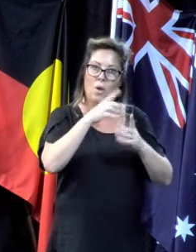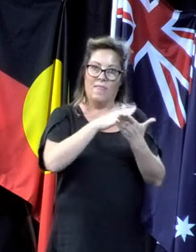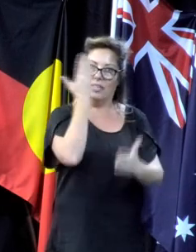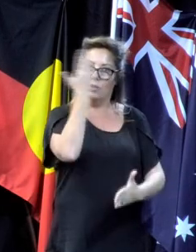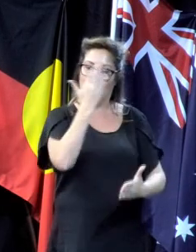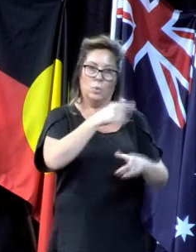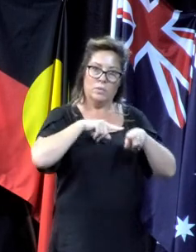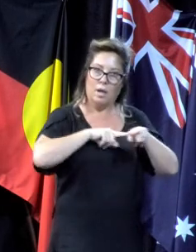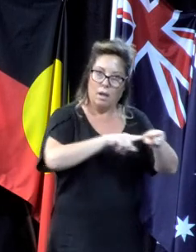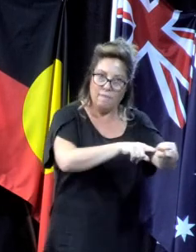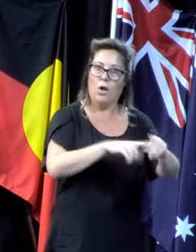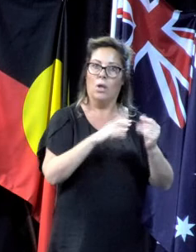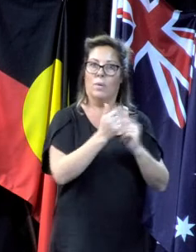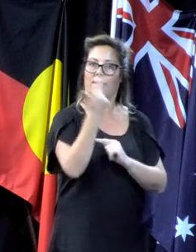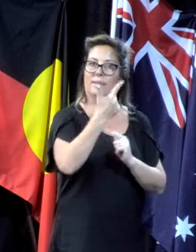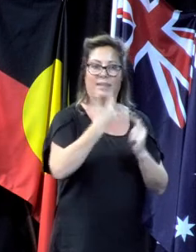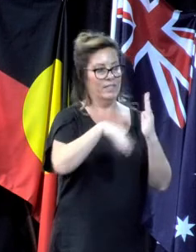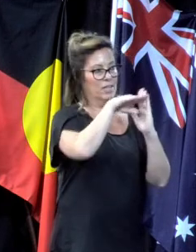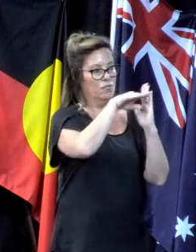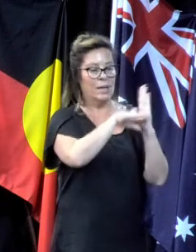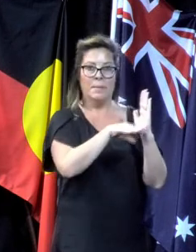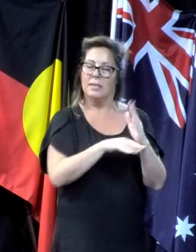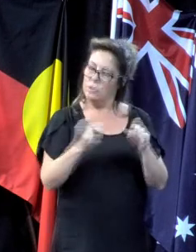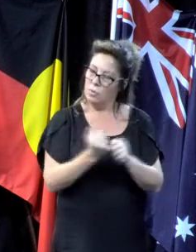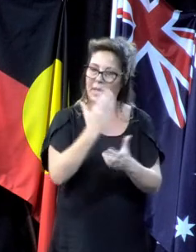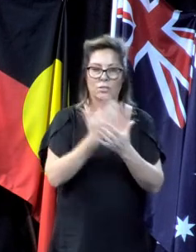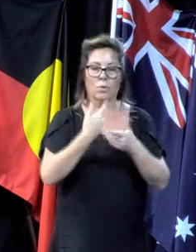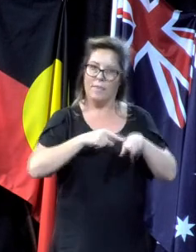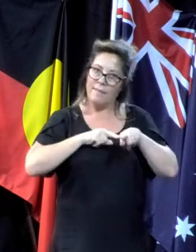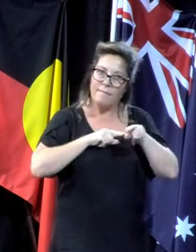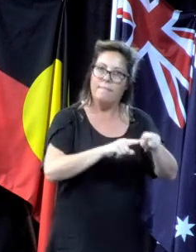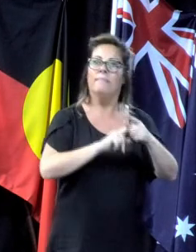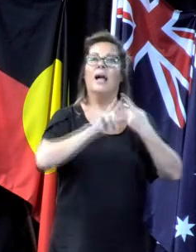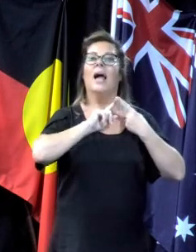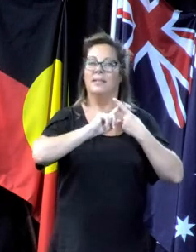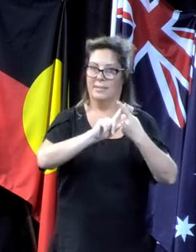remain authentic and also remain sustainable. Thank you, Ms Prichard. Mr Dale?